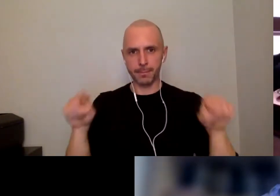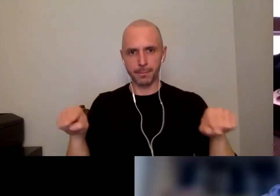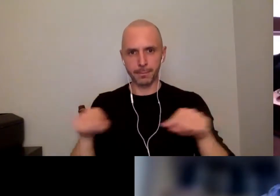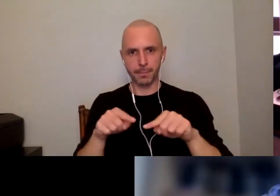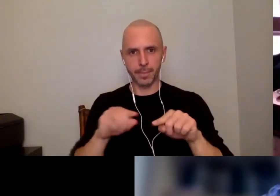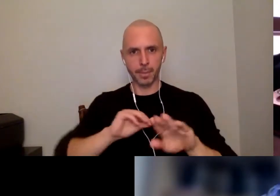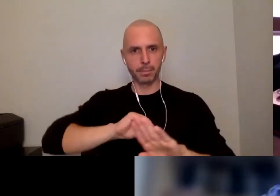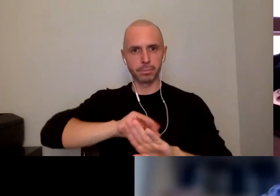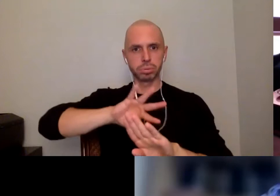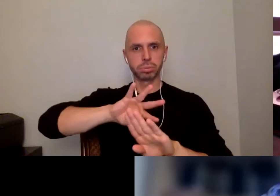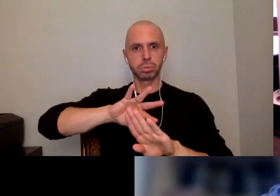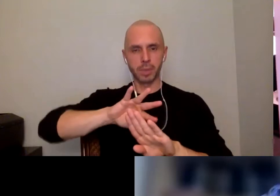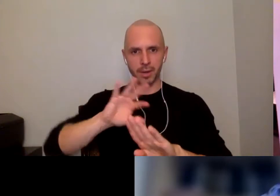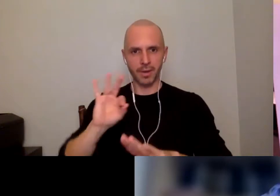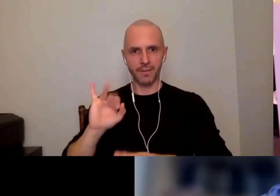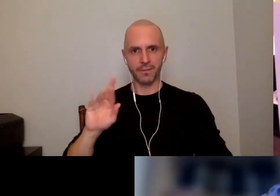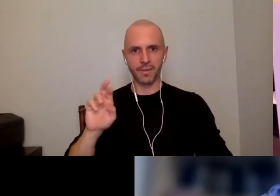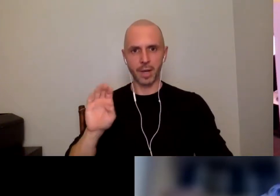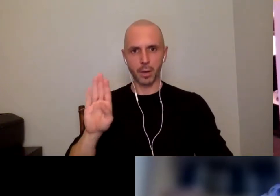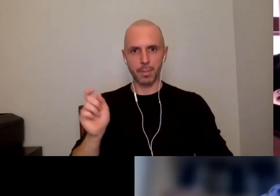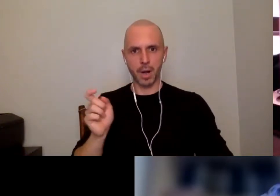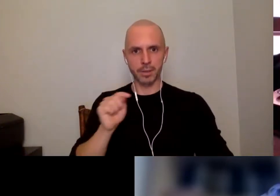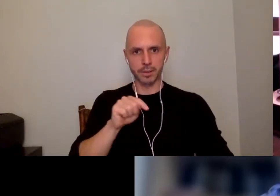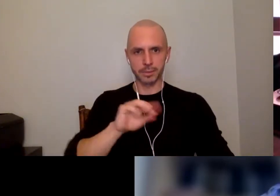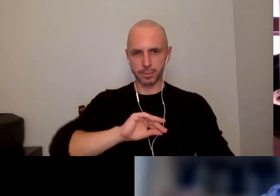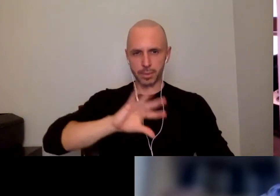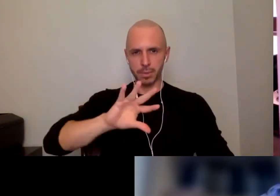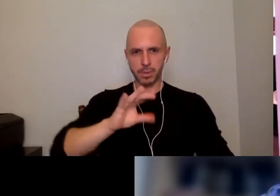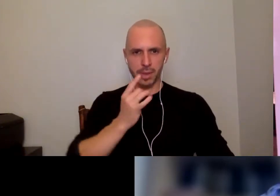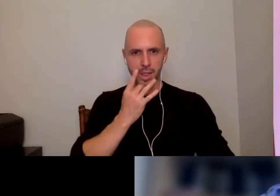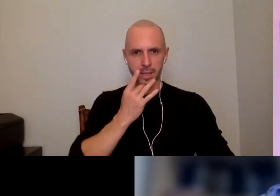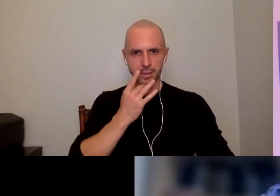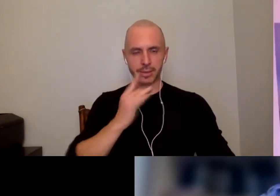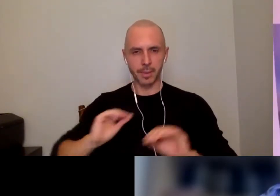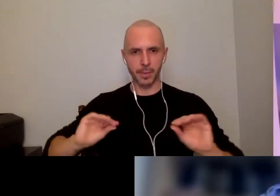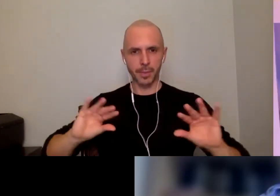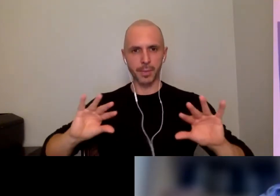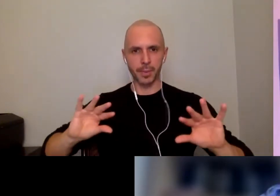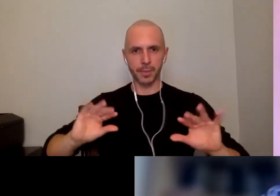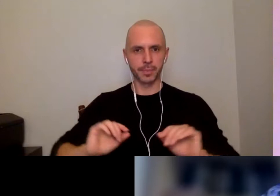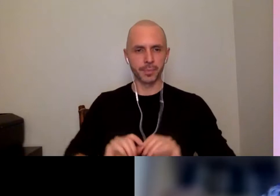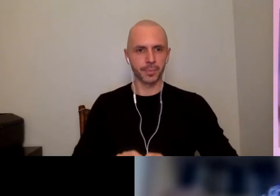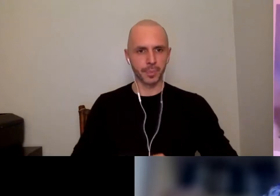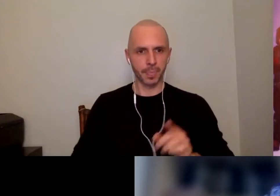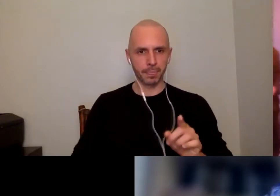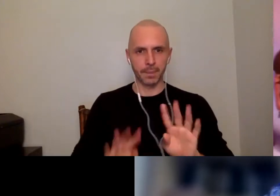indigenous iron workers here on the coast and they're sort of in mid-stride you know walking